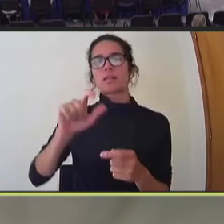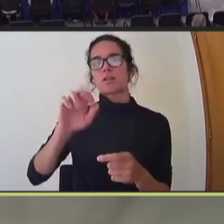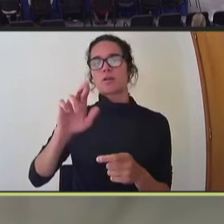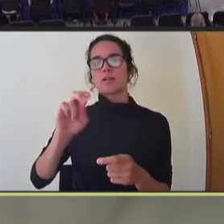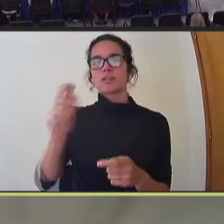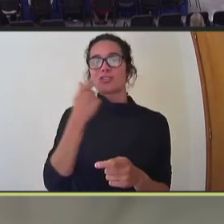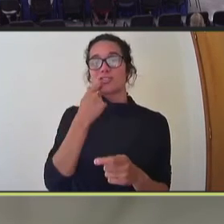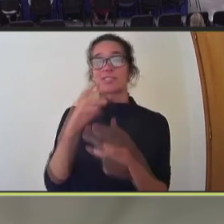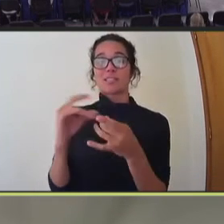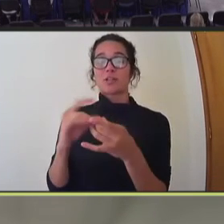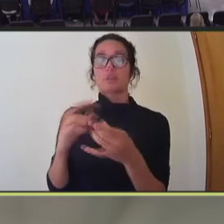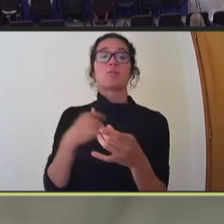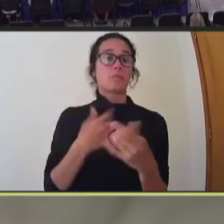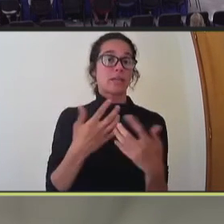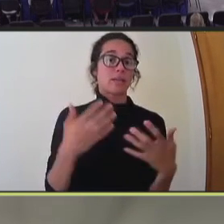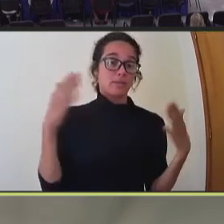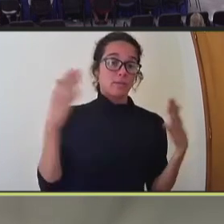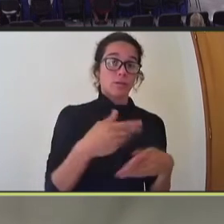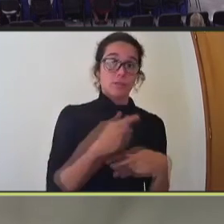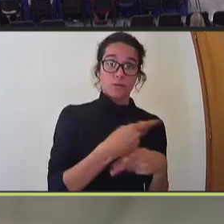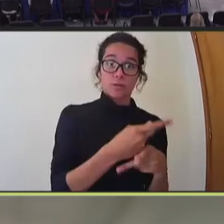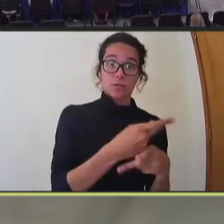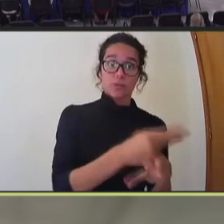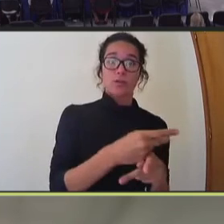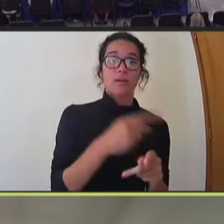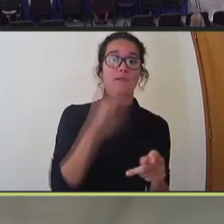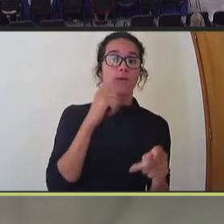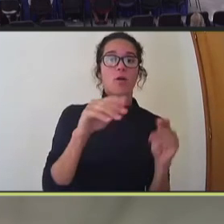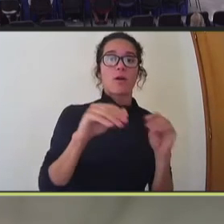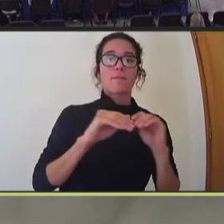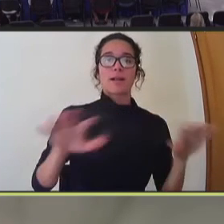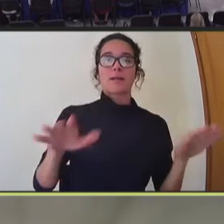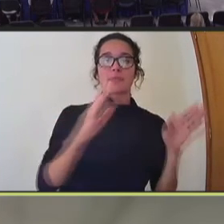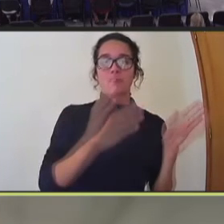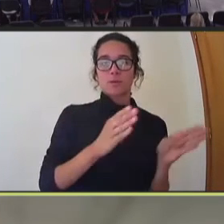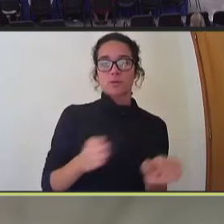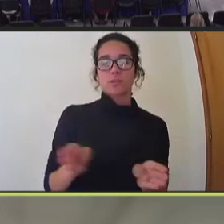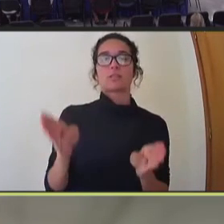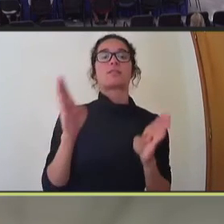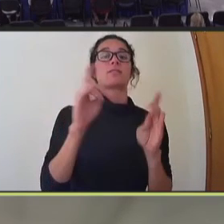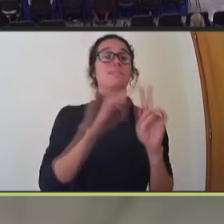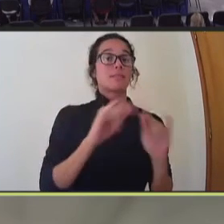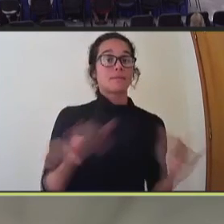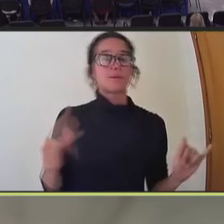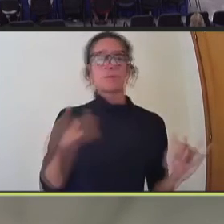production aspects of the pandemic preparation, we really have to take a holistic approach to